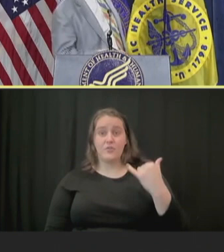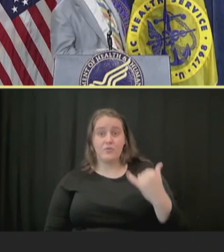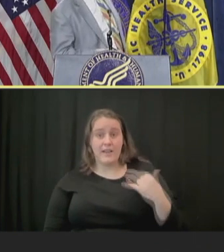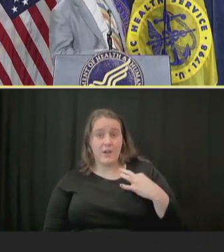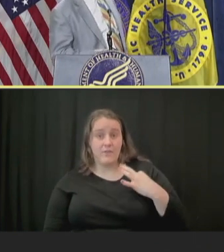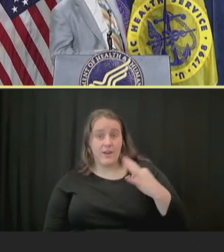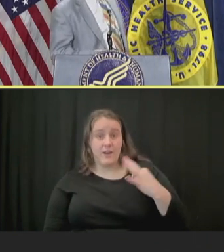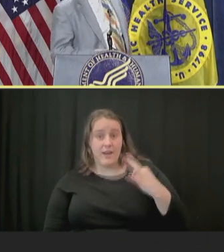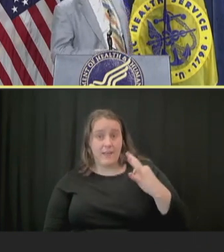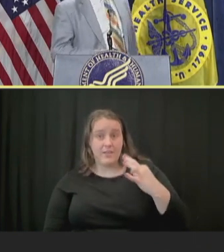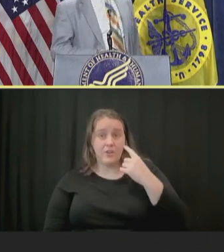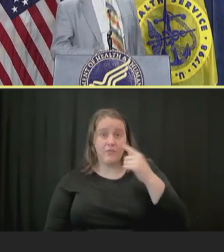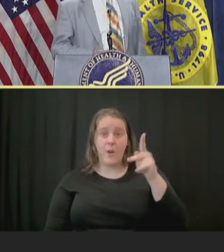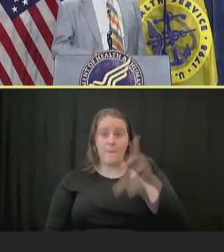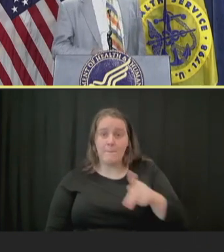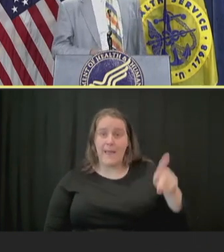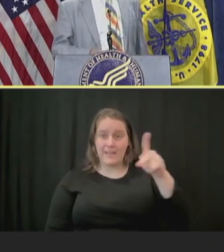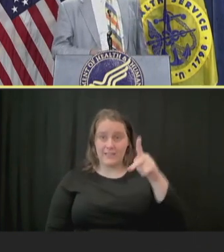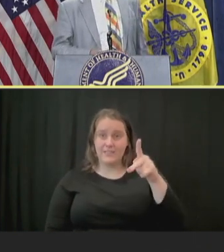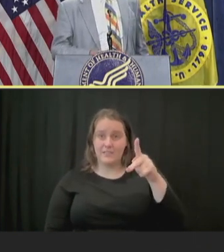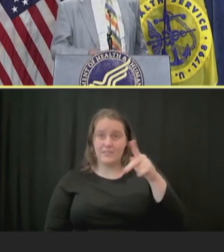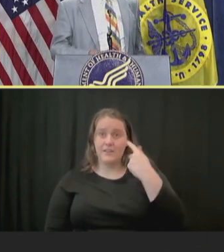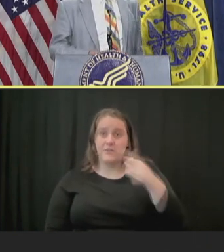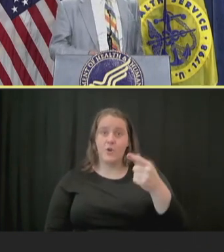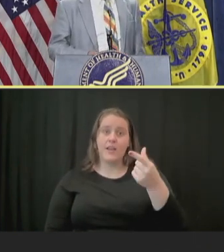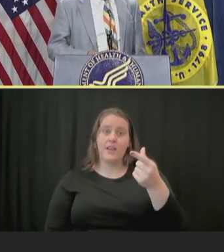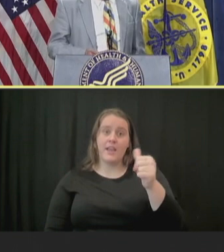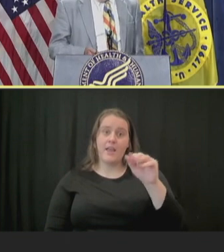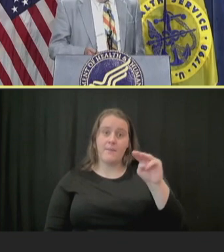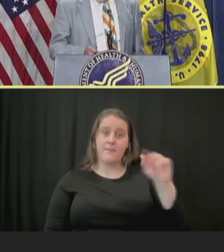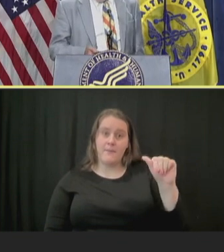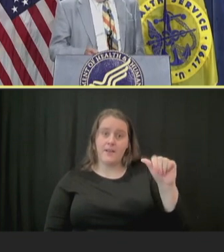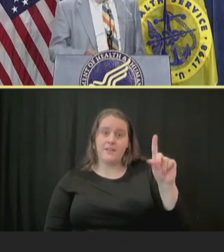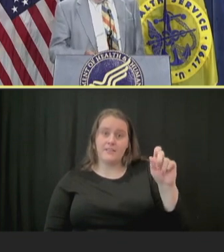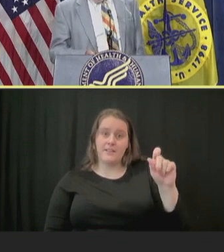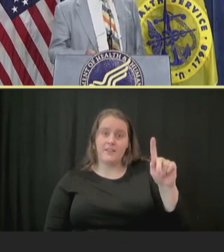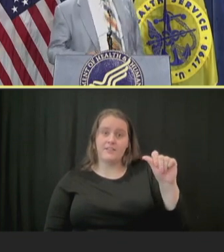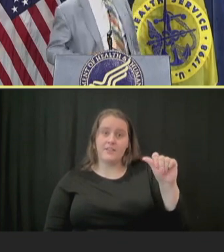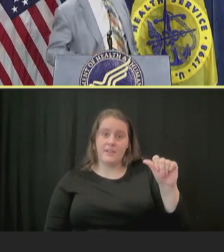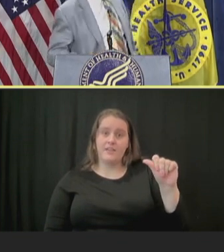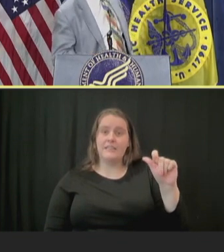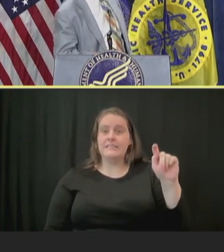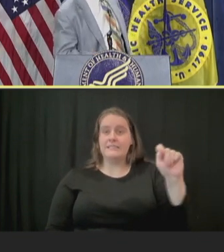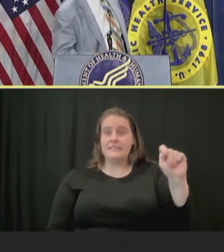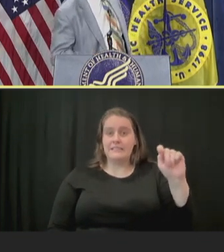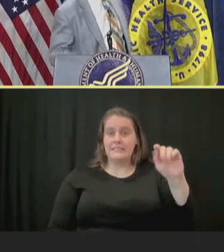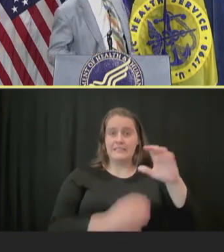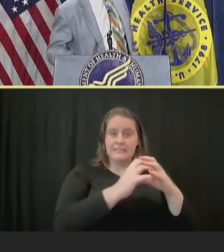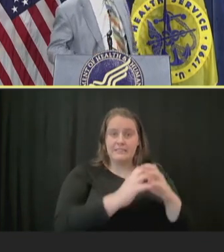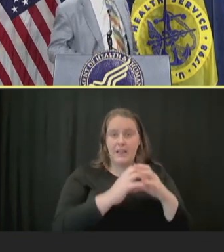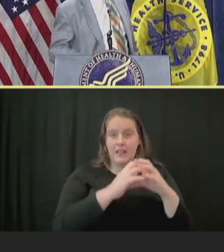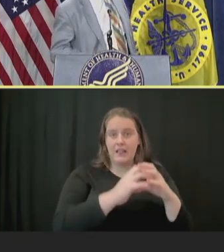patent on a gamma delta T cell vaccine antigen. I can do this, I think? Yeah.